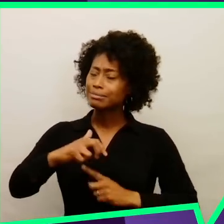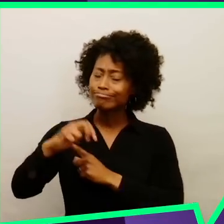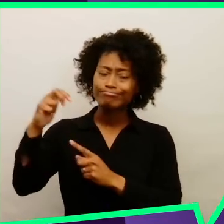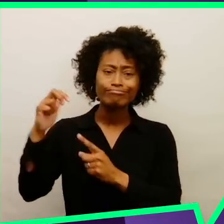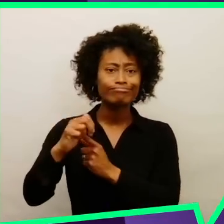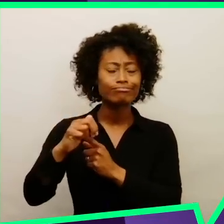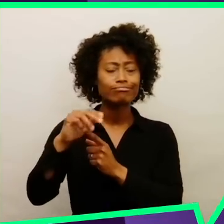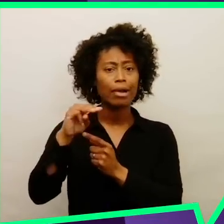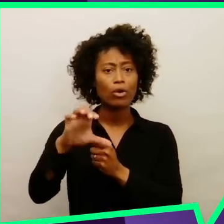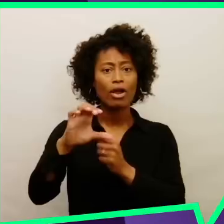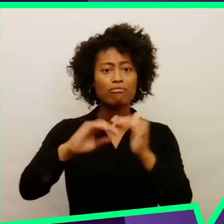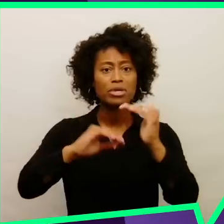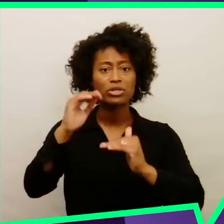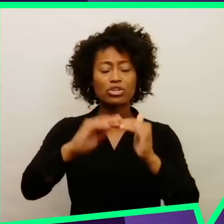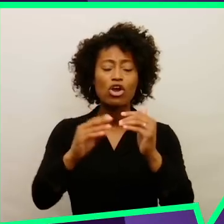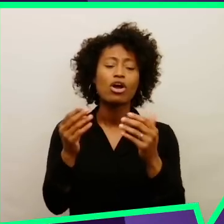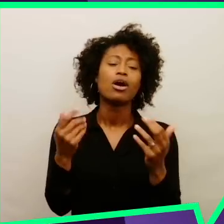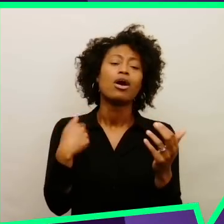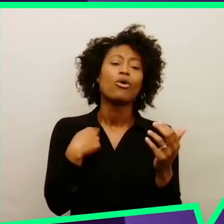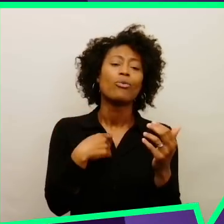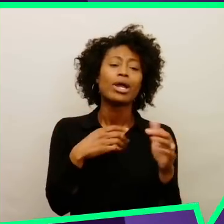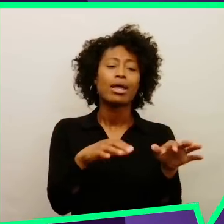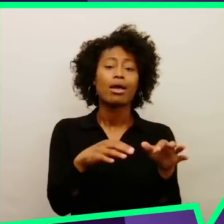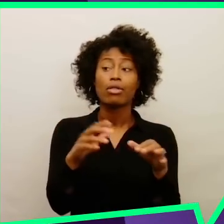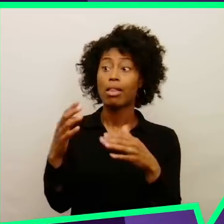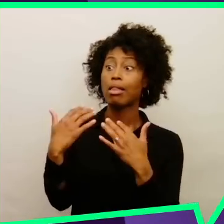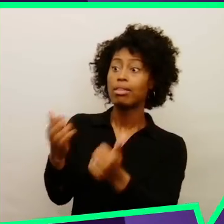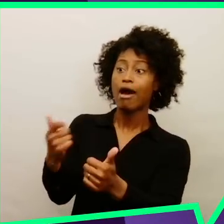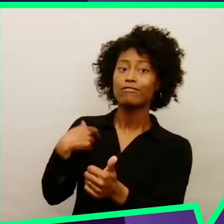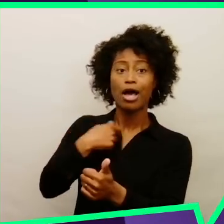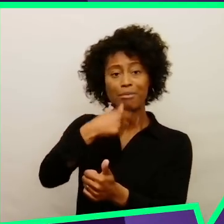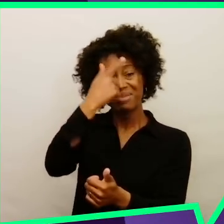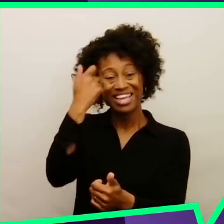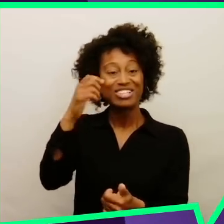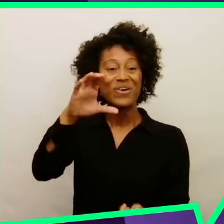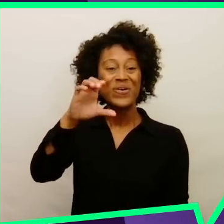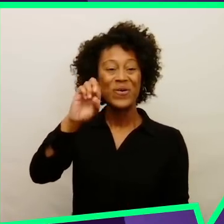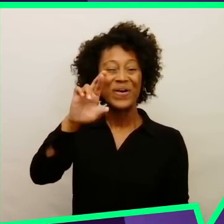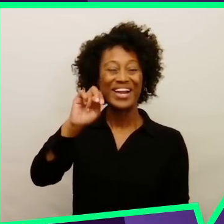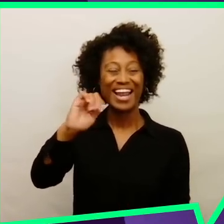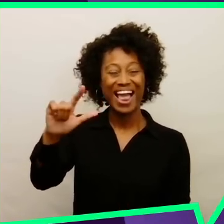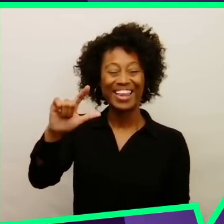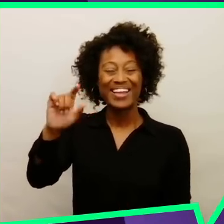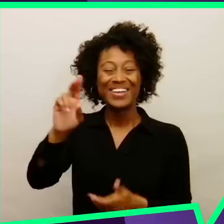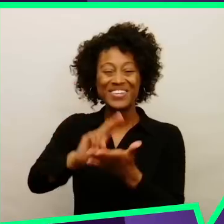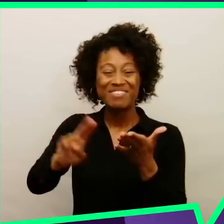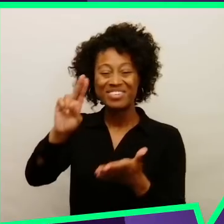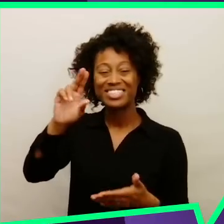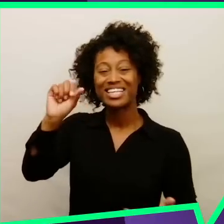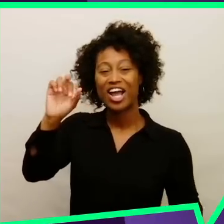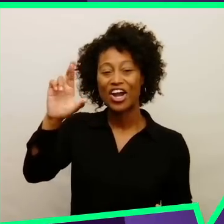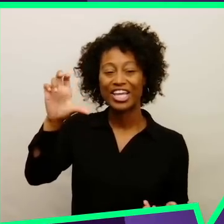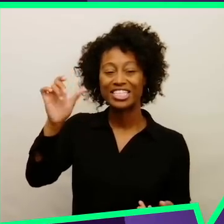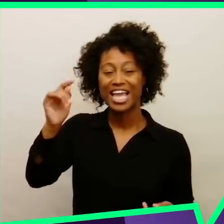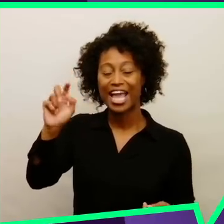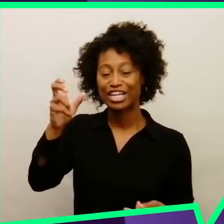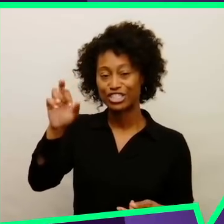to Cornell University Architecture. We also have younger students that have worked with us